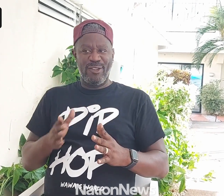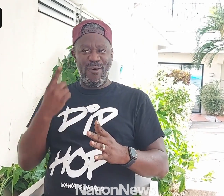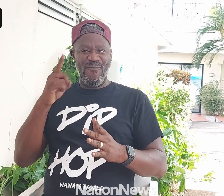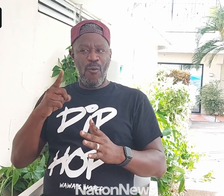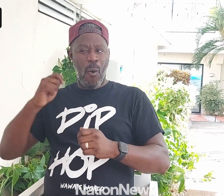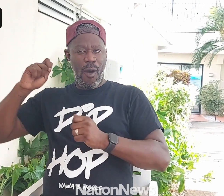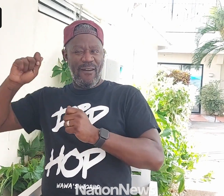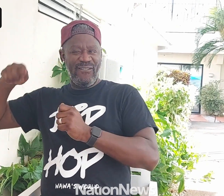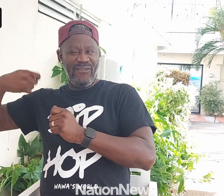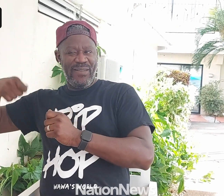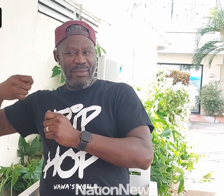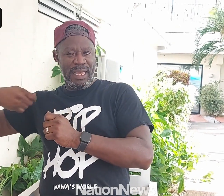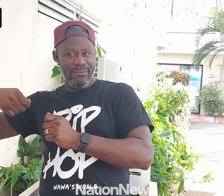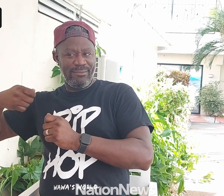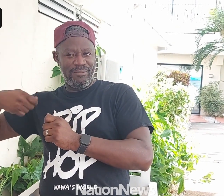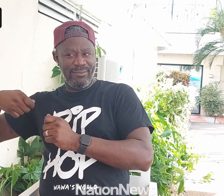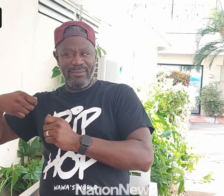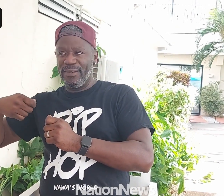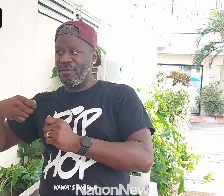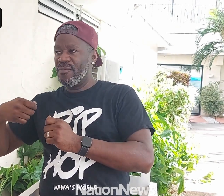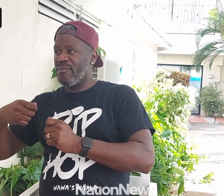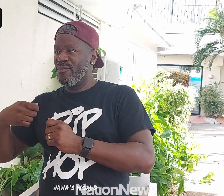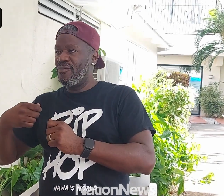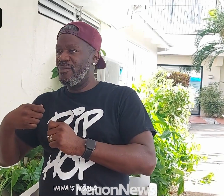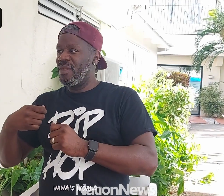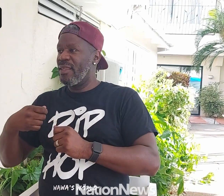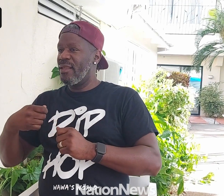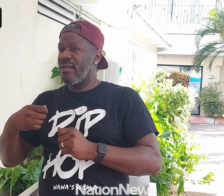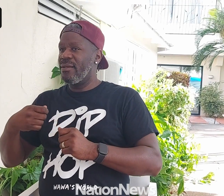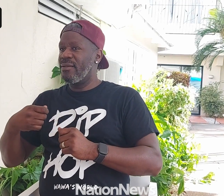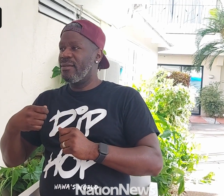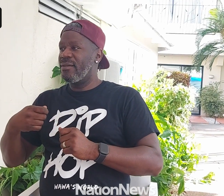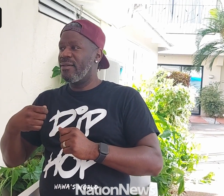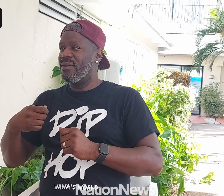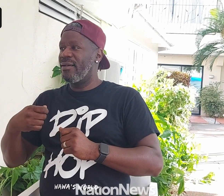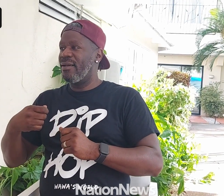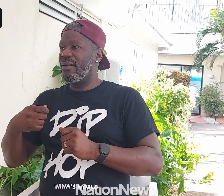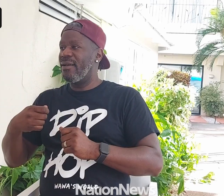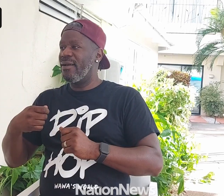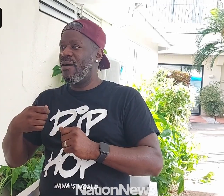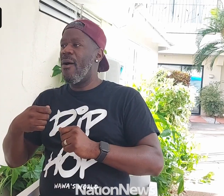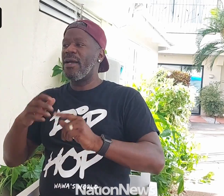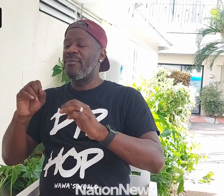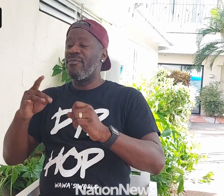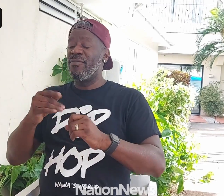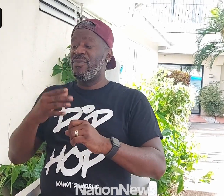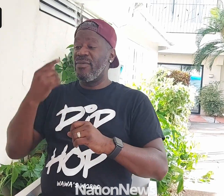been